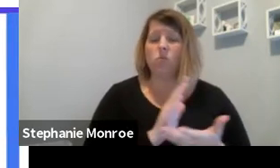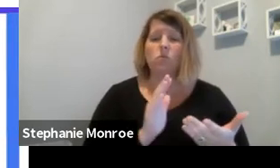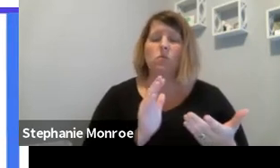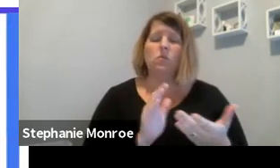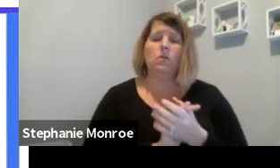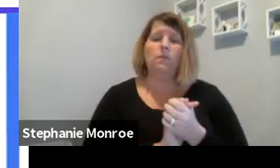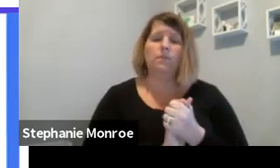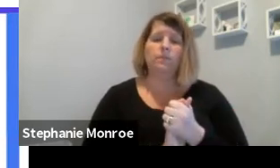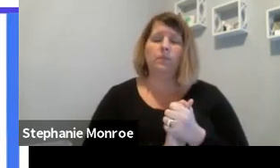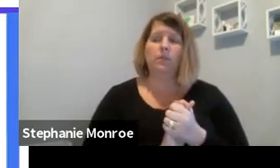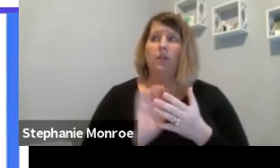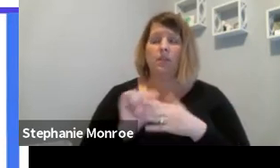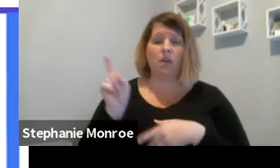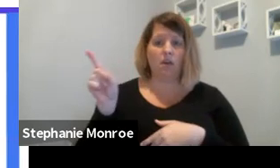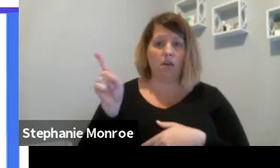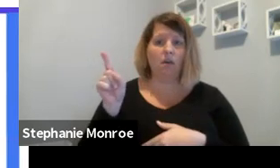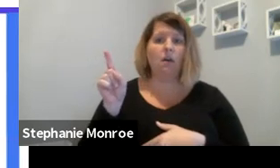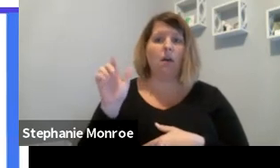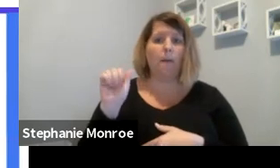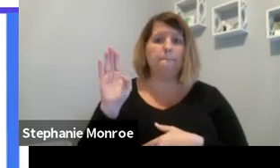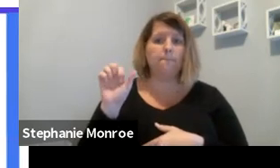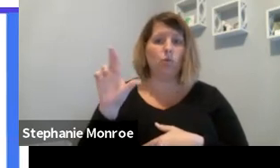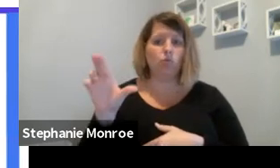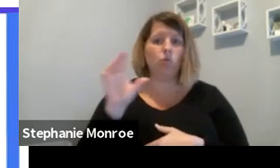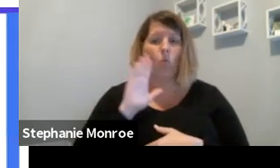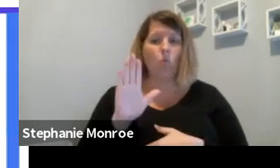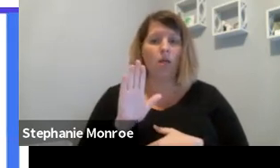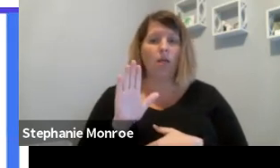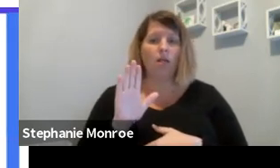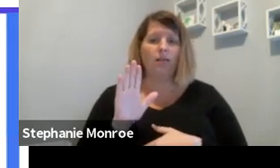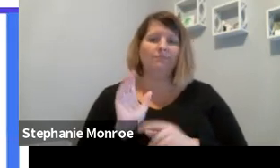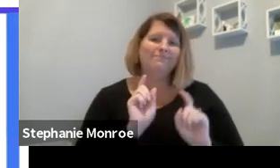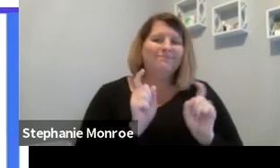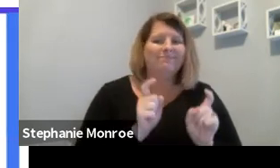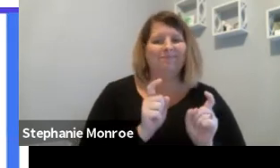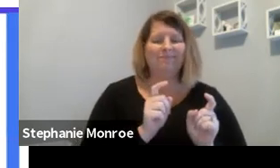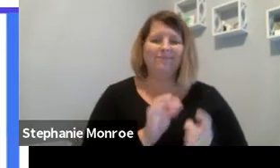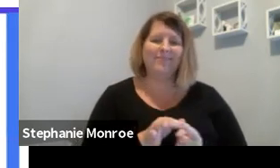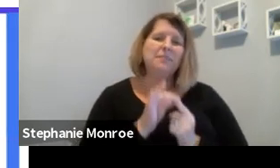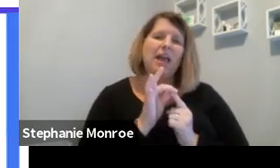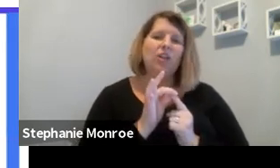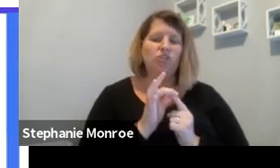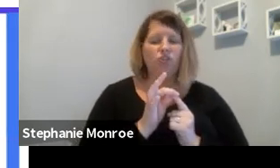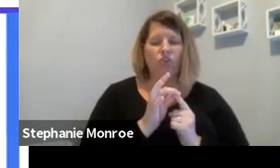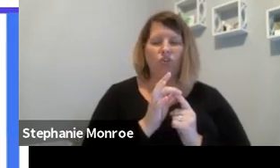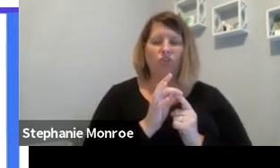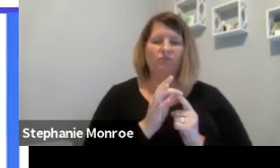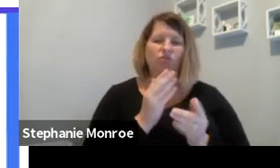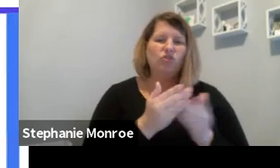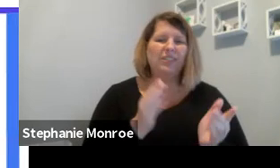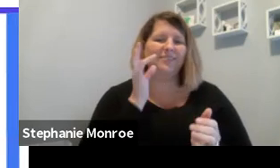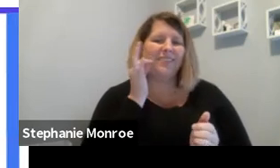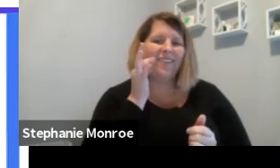The perpetrator will give them special treats, buy them gifts, make them feel they're special,